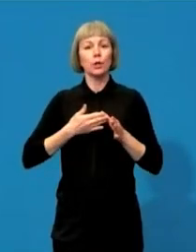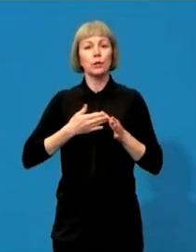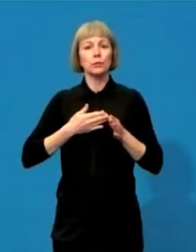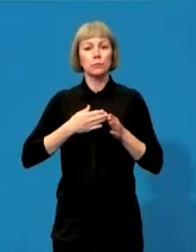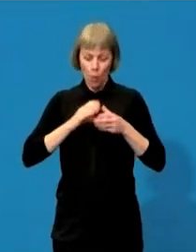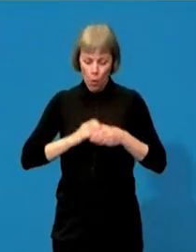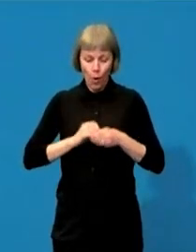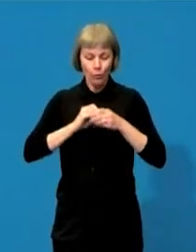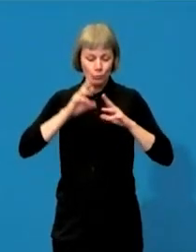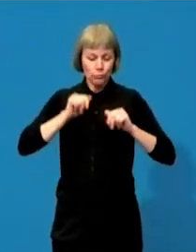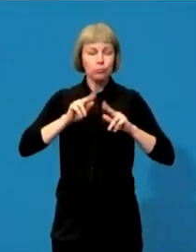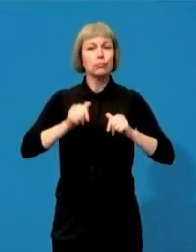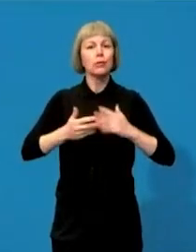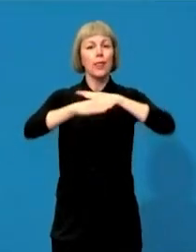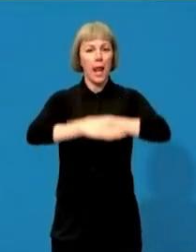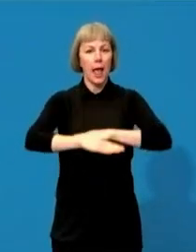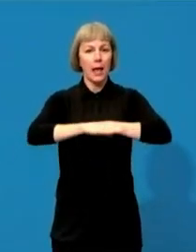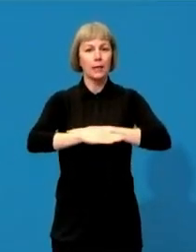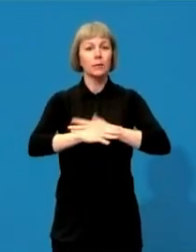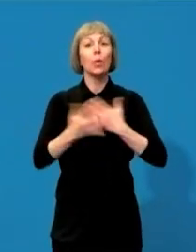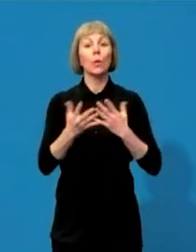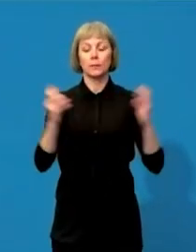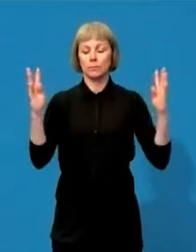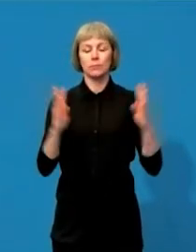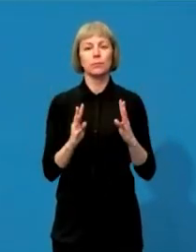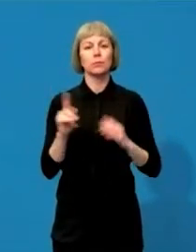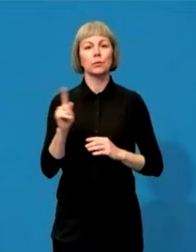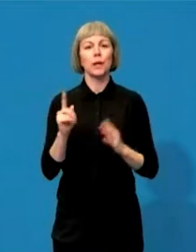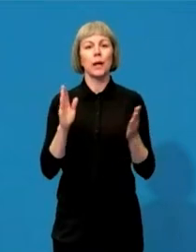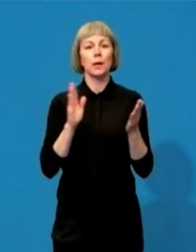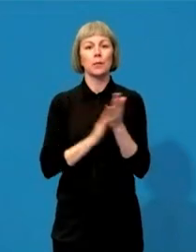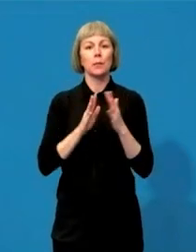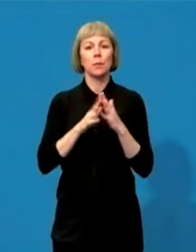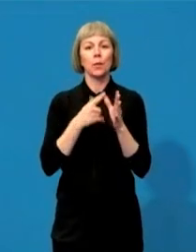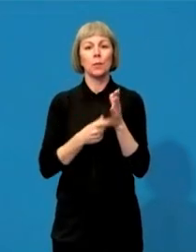lands on which we are gathering today, Mparntwe, also known as Alice Springs.